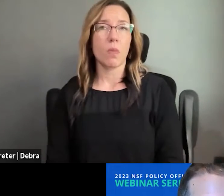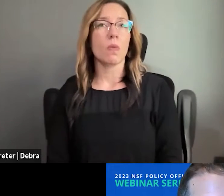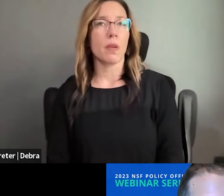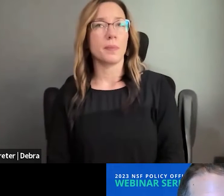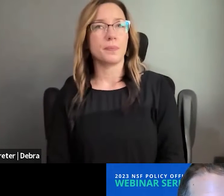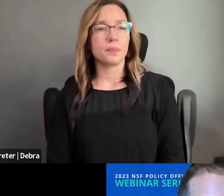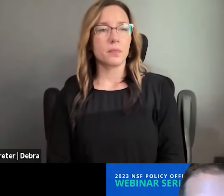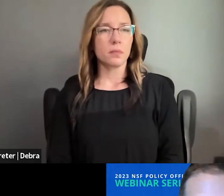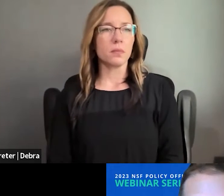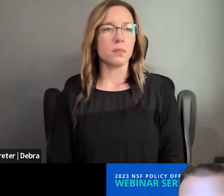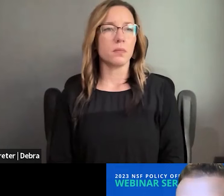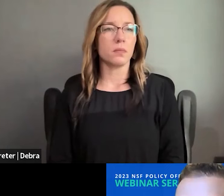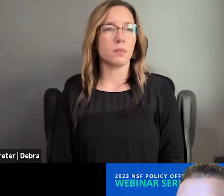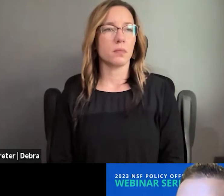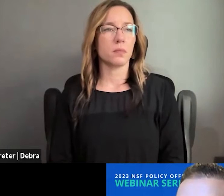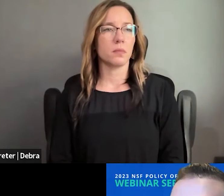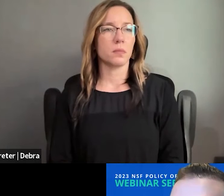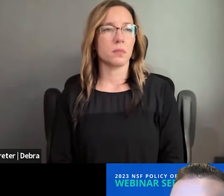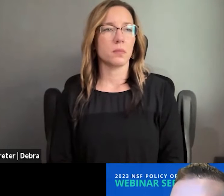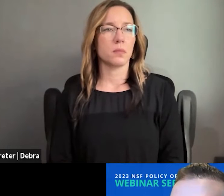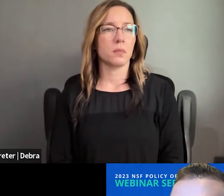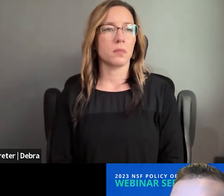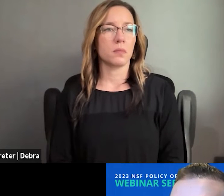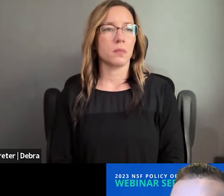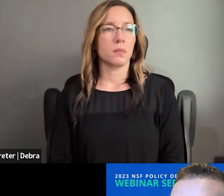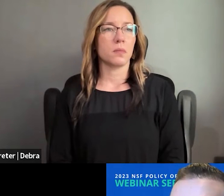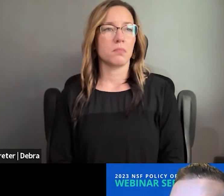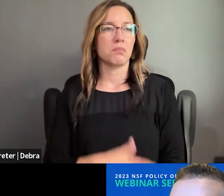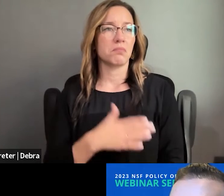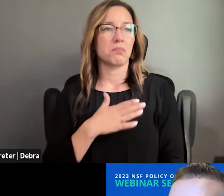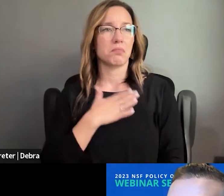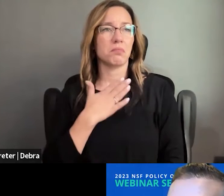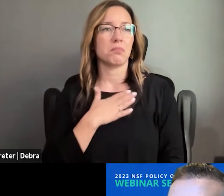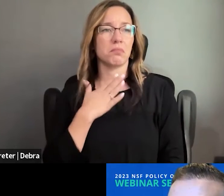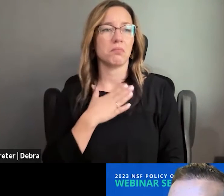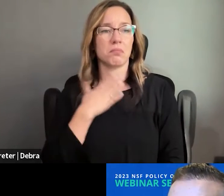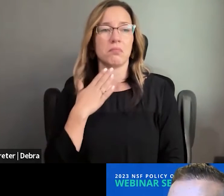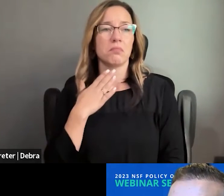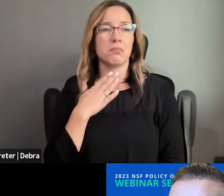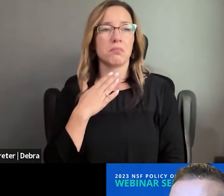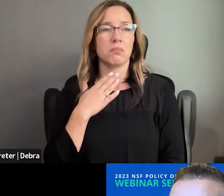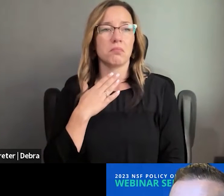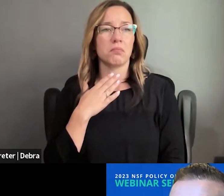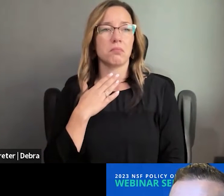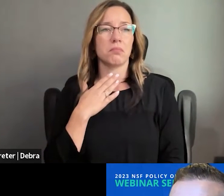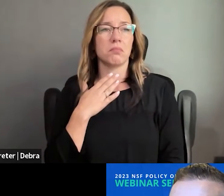that it has been a question that was asked,